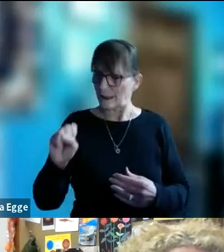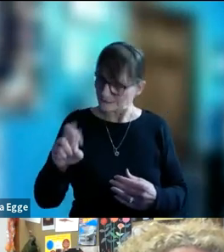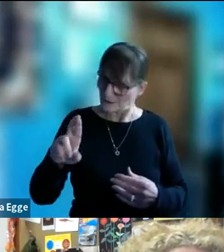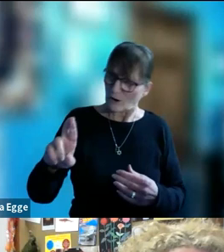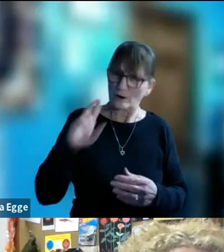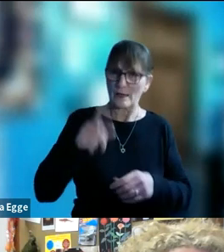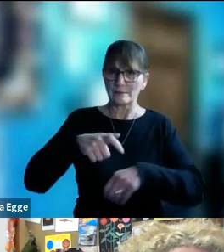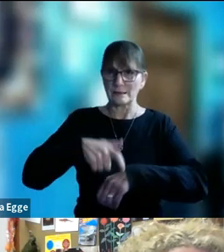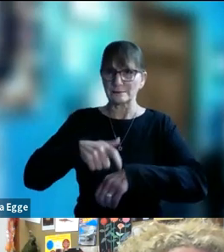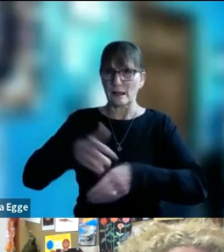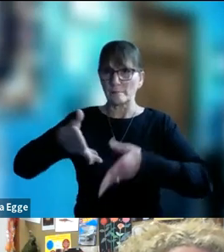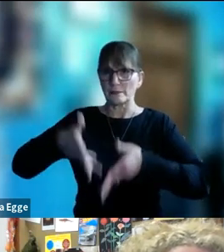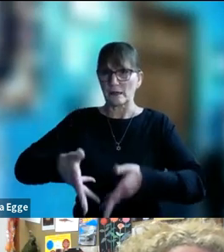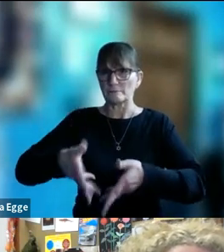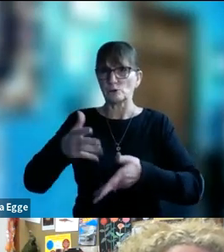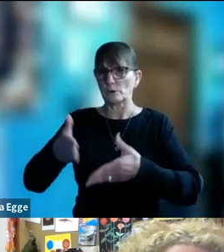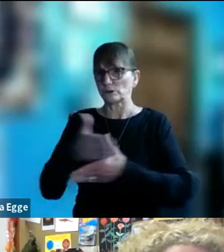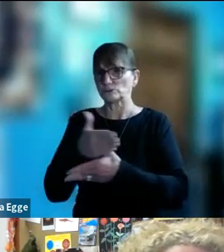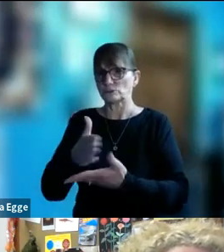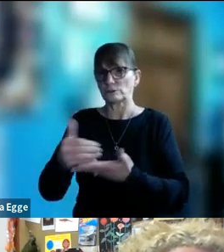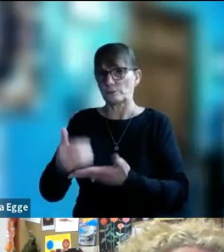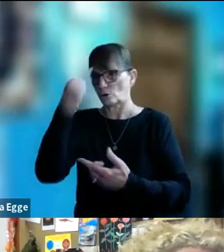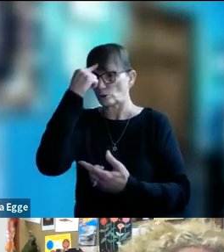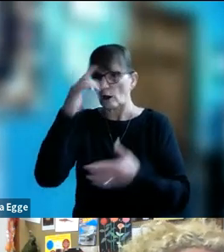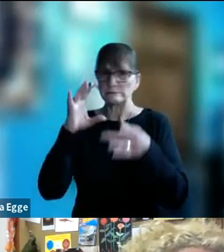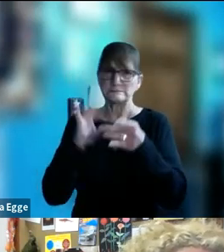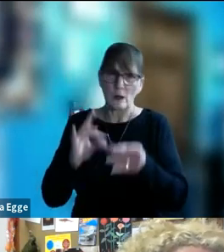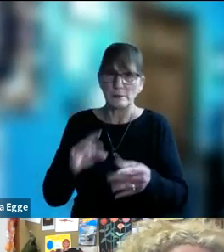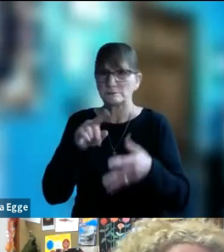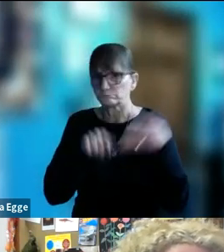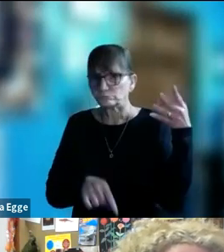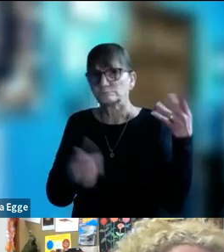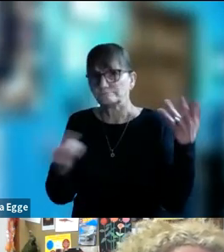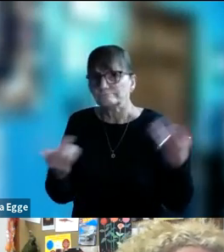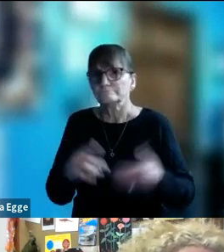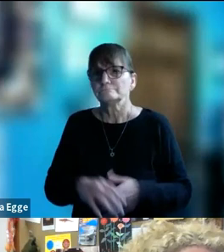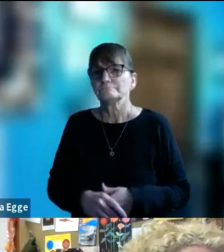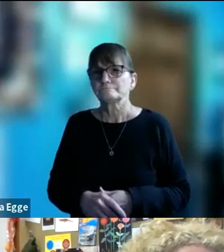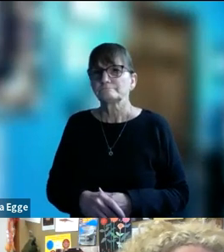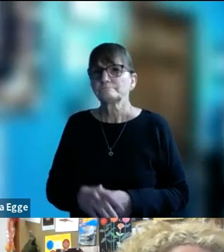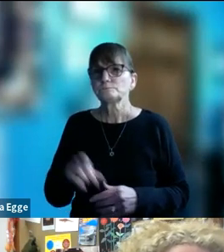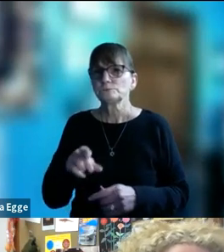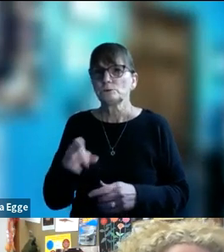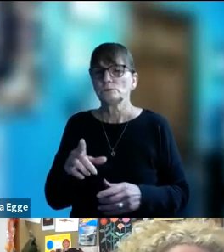if you just wanna share some of your thoughts or comments on what participants should know about documenting.